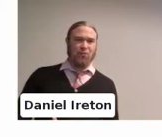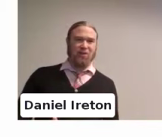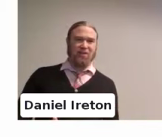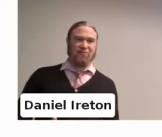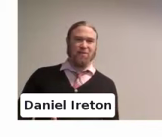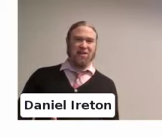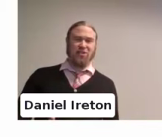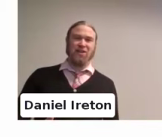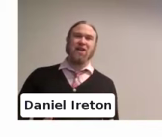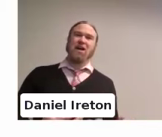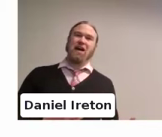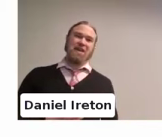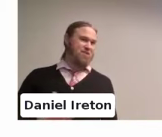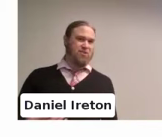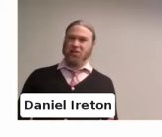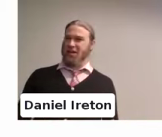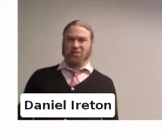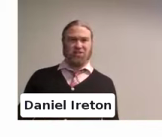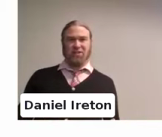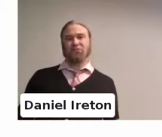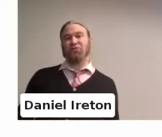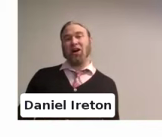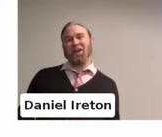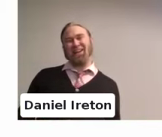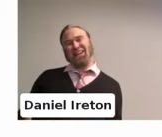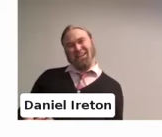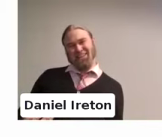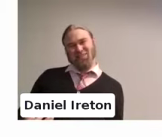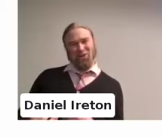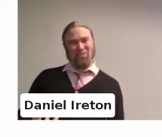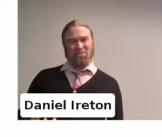You know, and it's funny as gamer you can see some of the arguments happening about are games art. Is this actually conveying quality information?